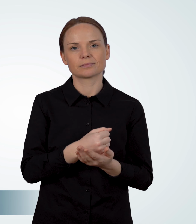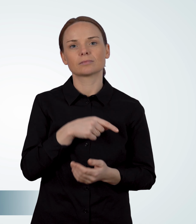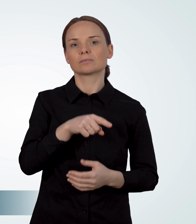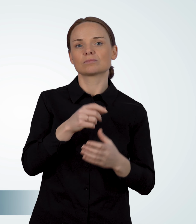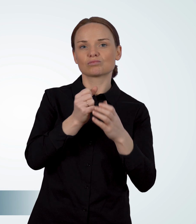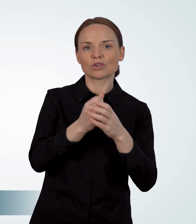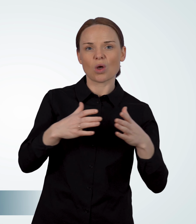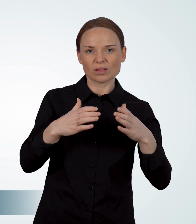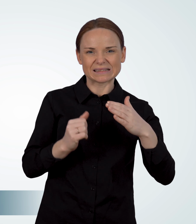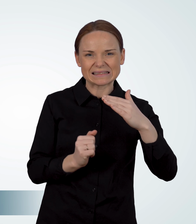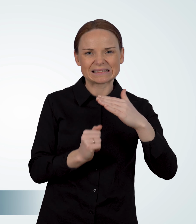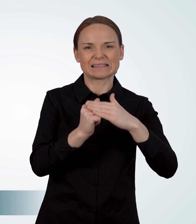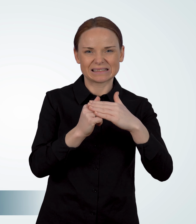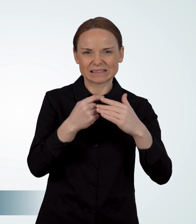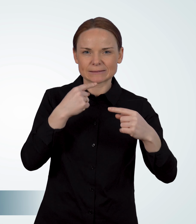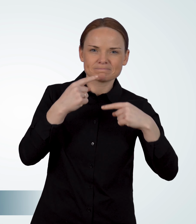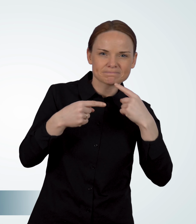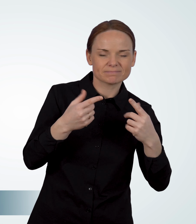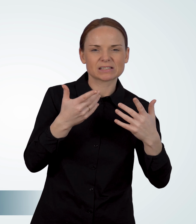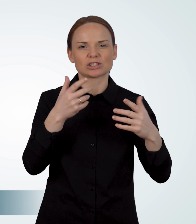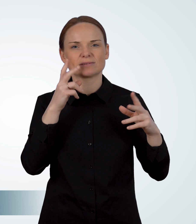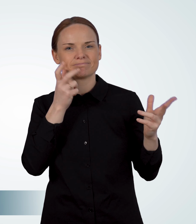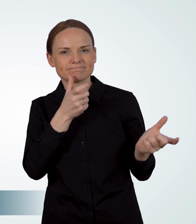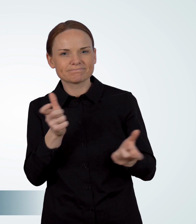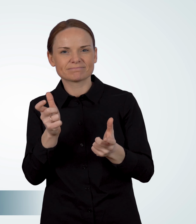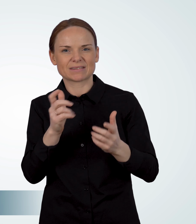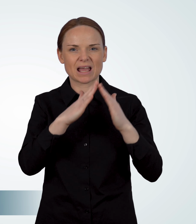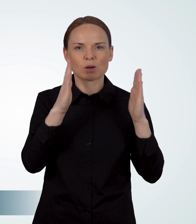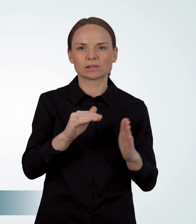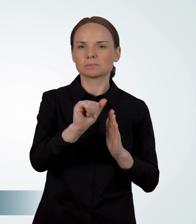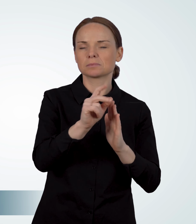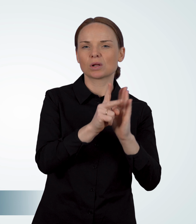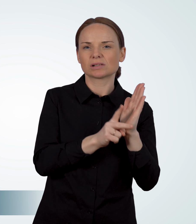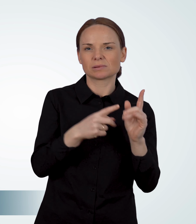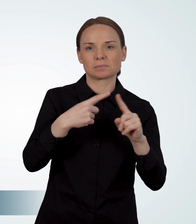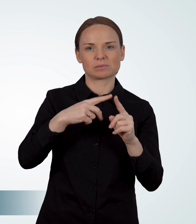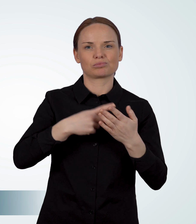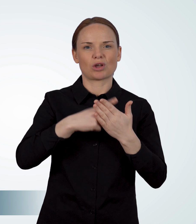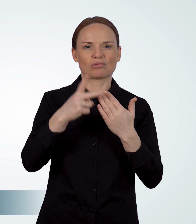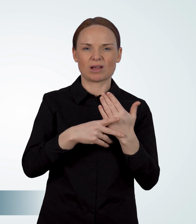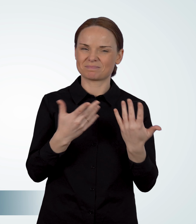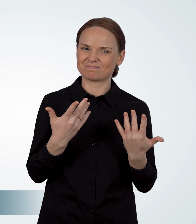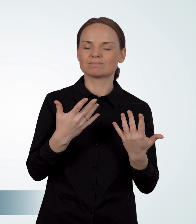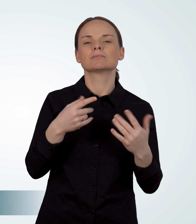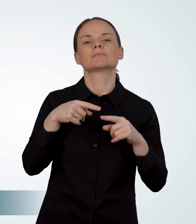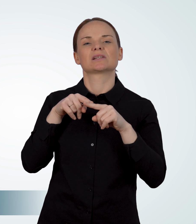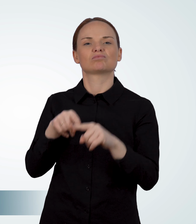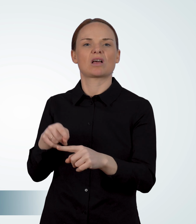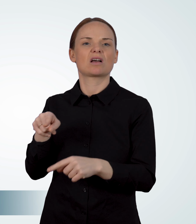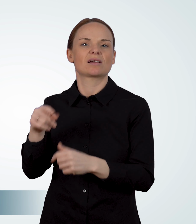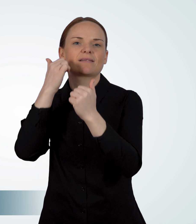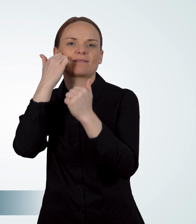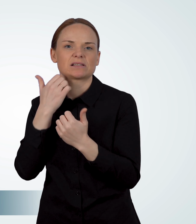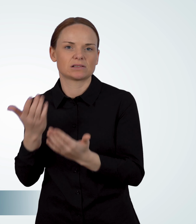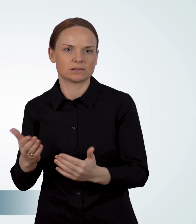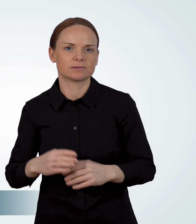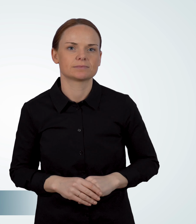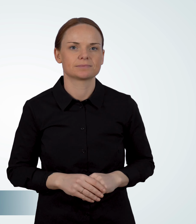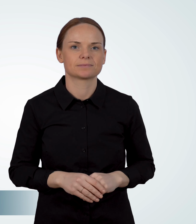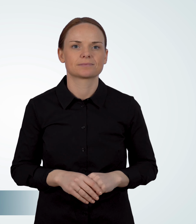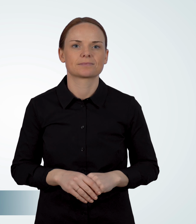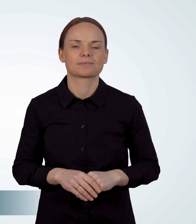This limits the growth and monitoring of housing policies and programs that rely on evidence.